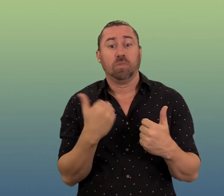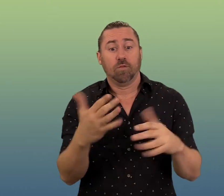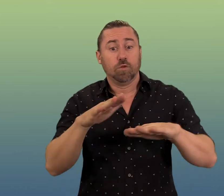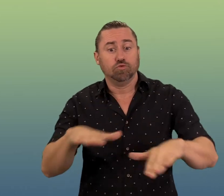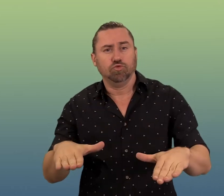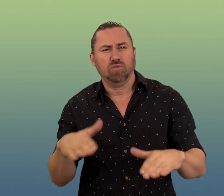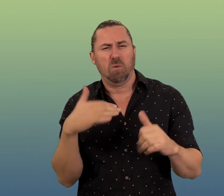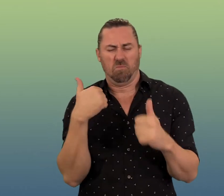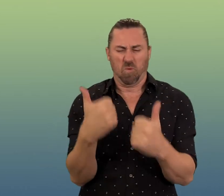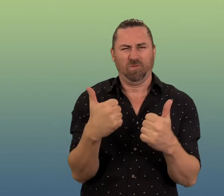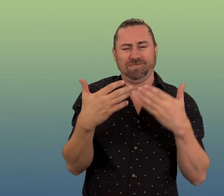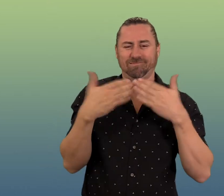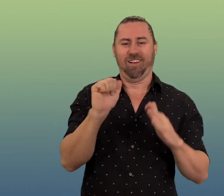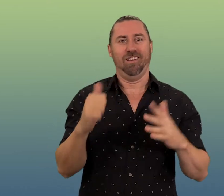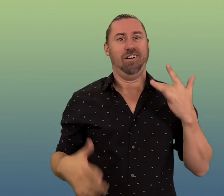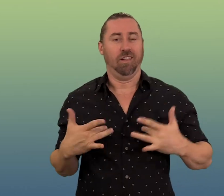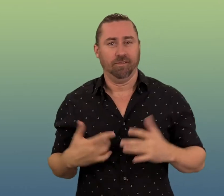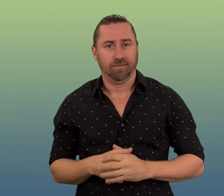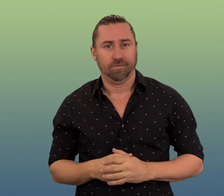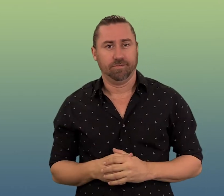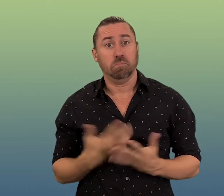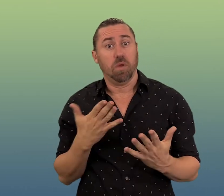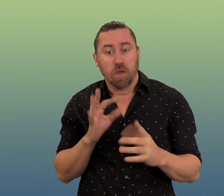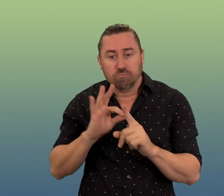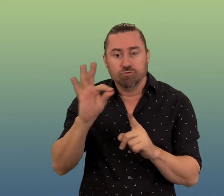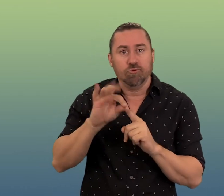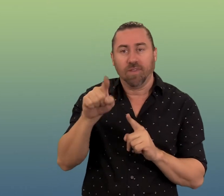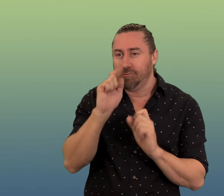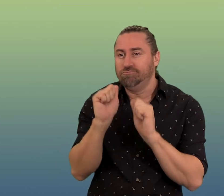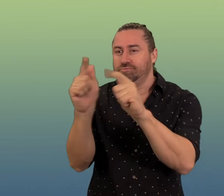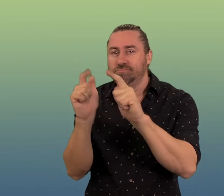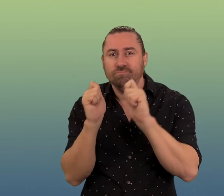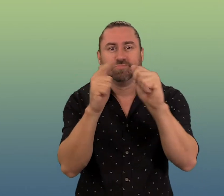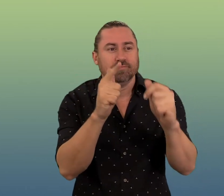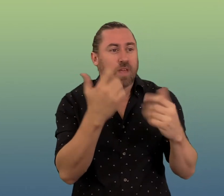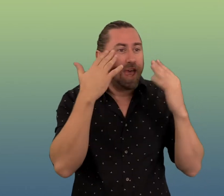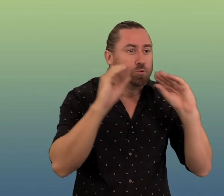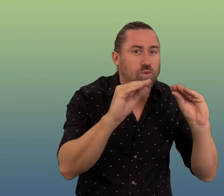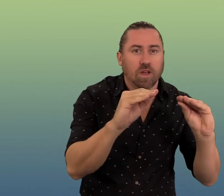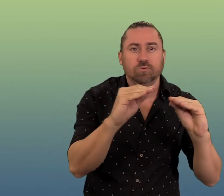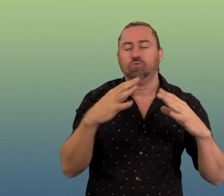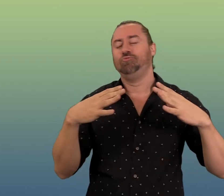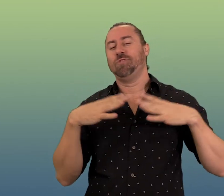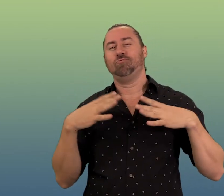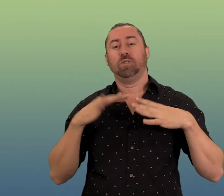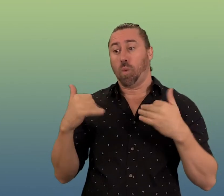Give all children a great start. Improved access to education, recreation and healthcare